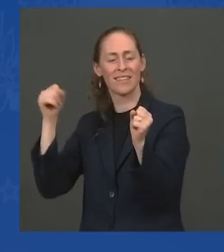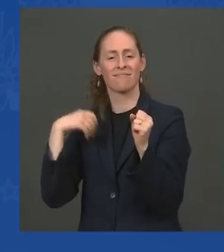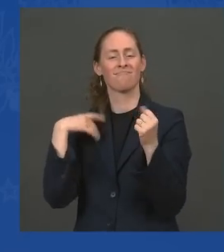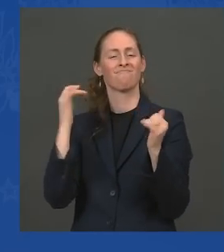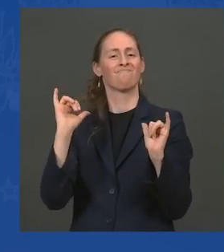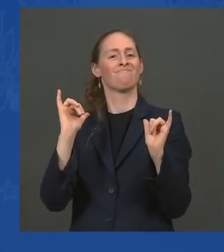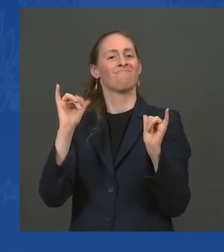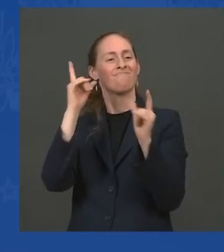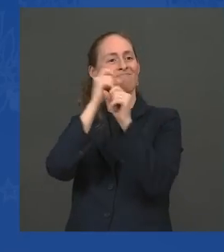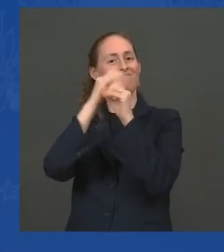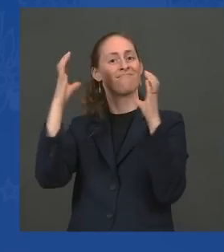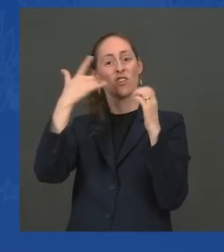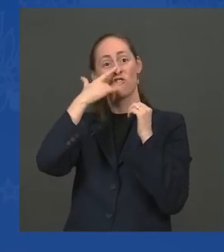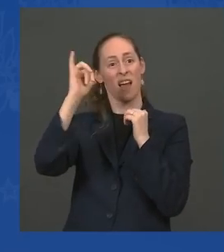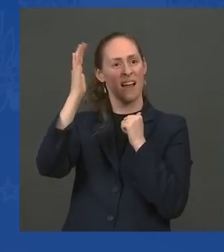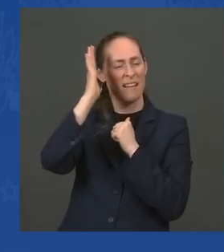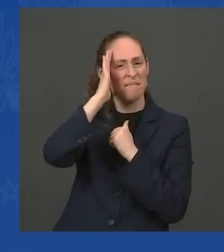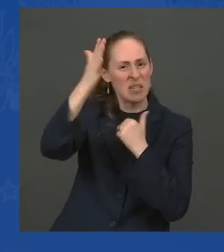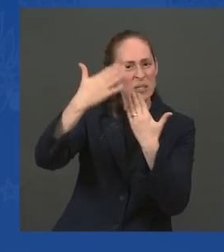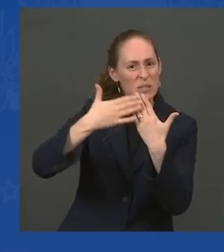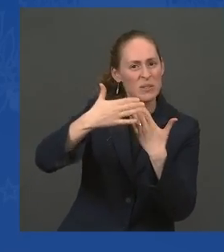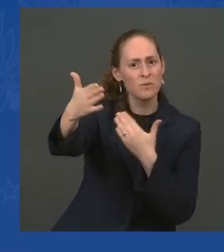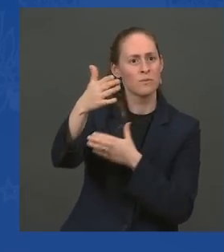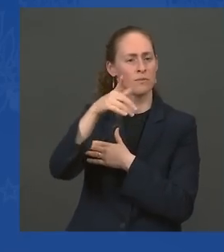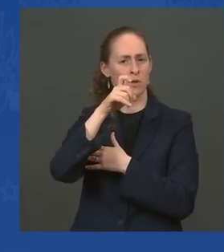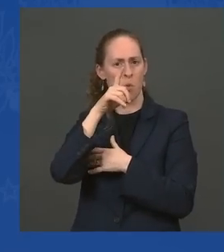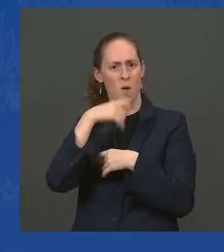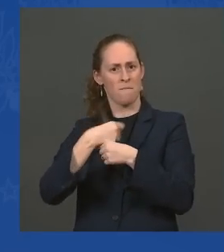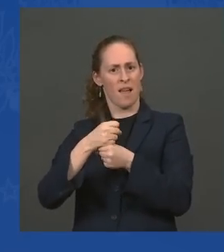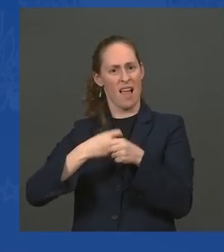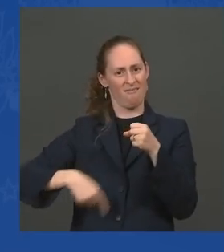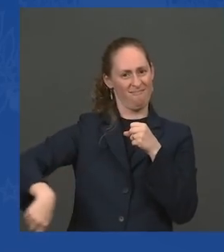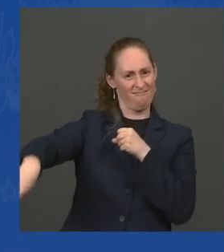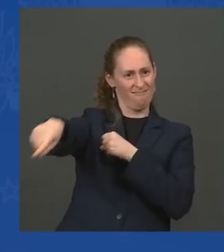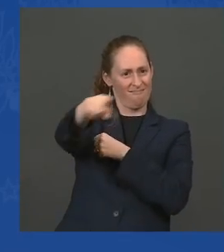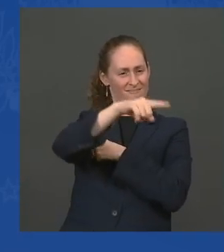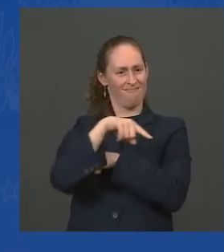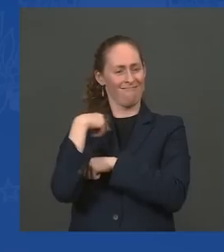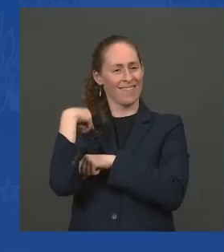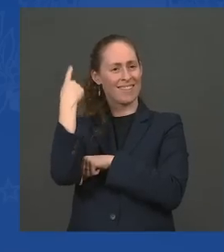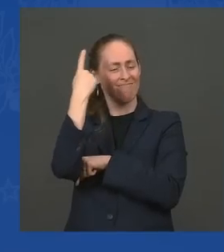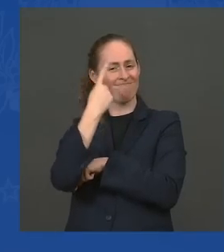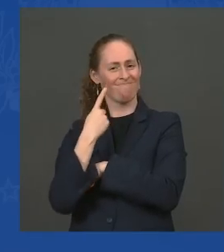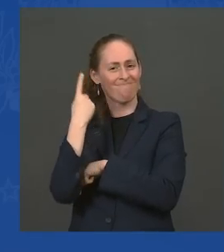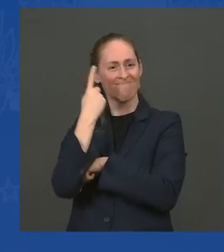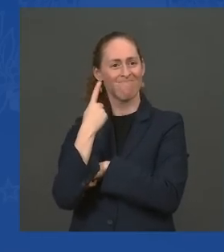and I want to thank you for that. I also want to thank the elected officials that are here, Lieutenant Gilchrist. Thank you for being here.